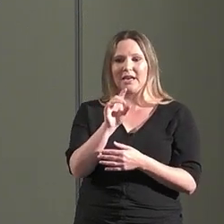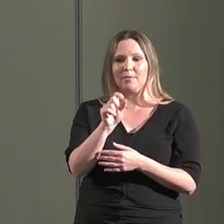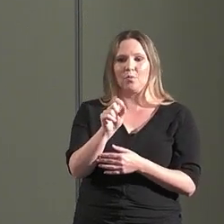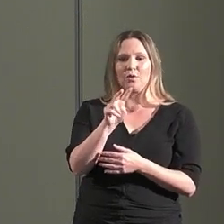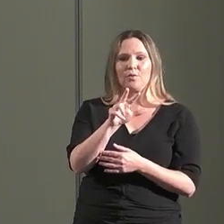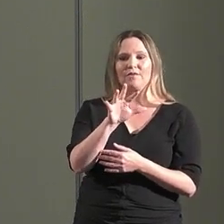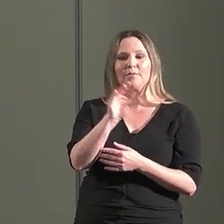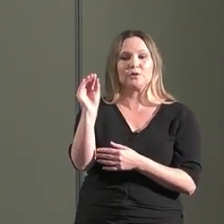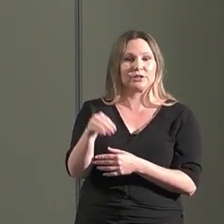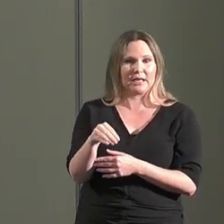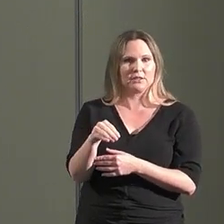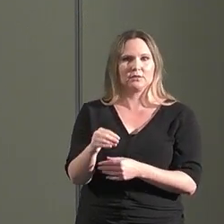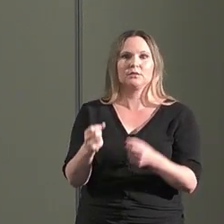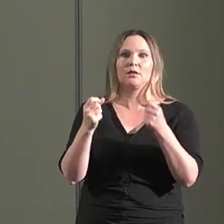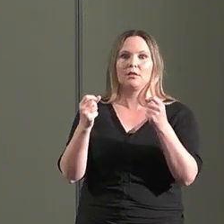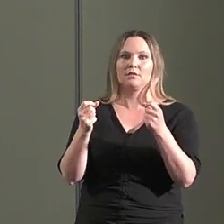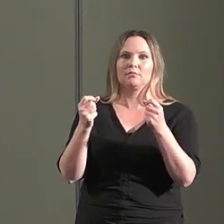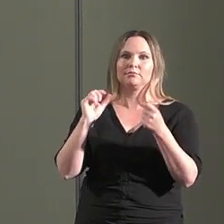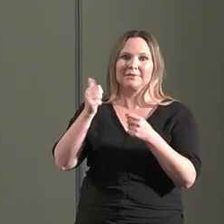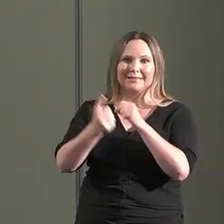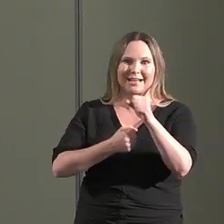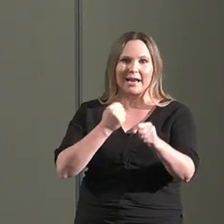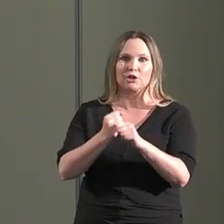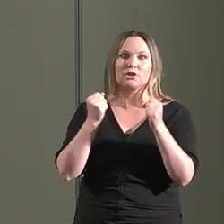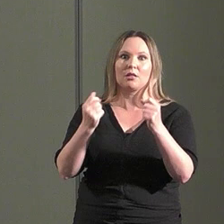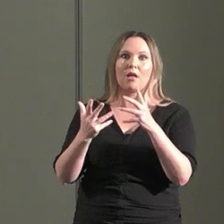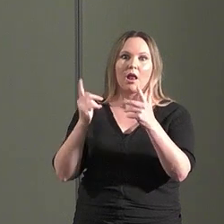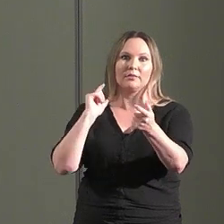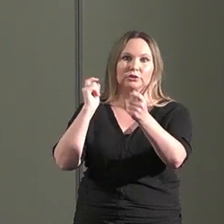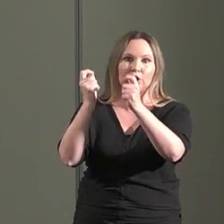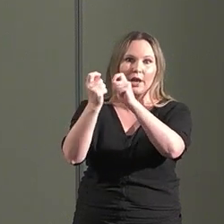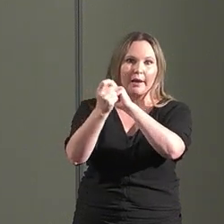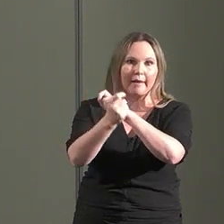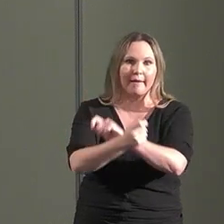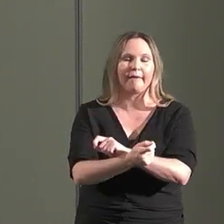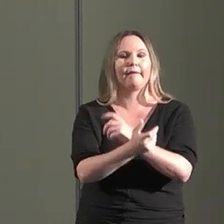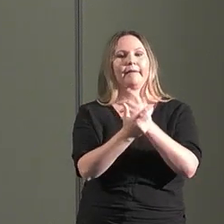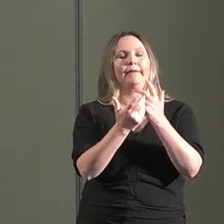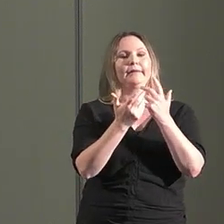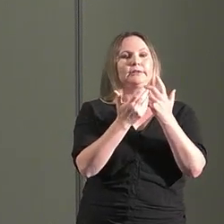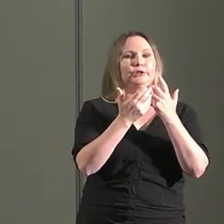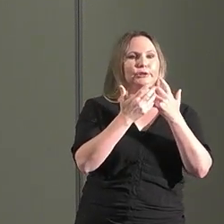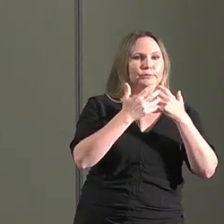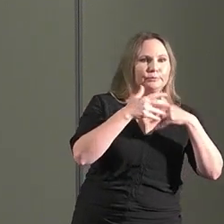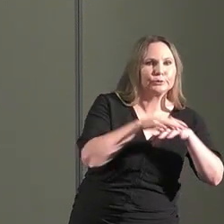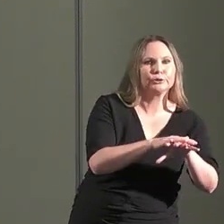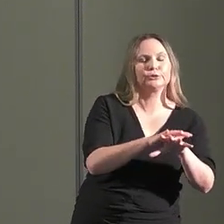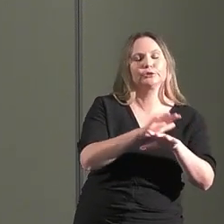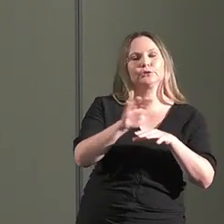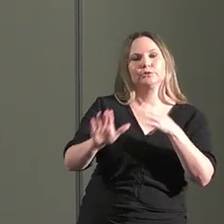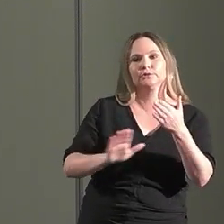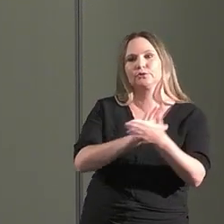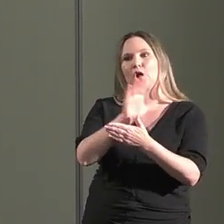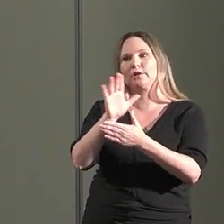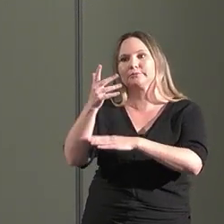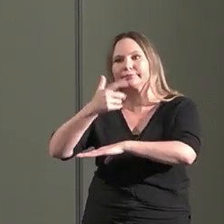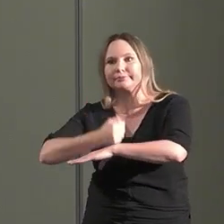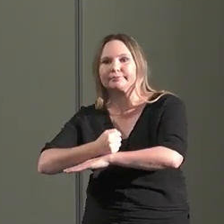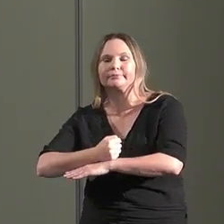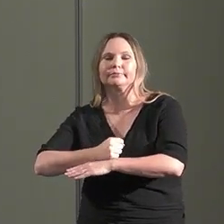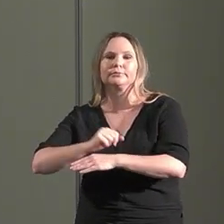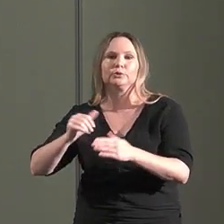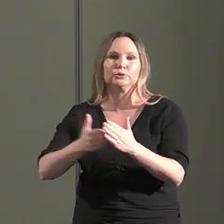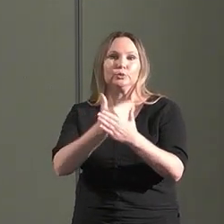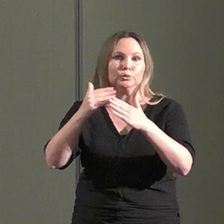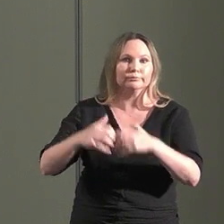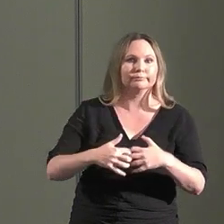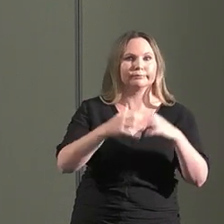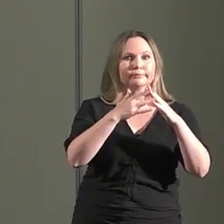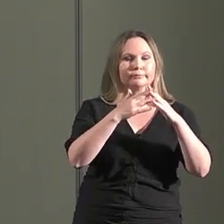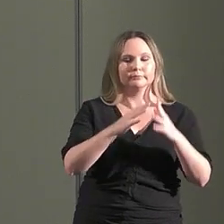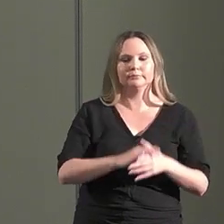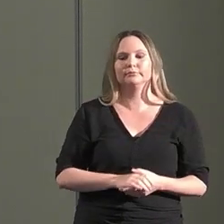Mergers and institutions that disappear and new ones that come along.